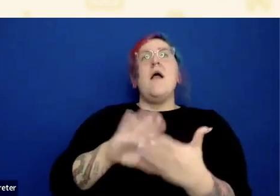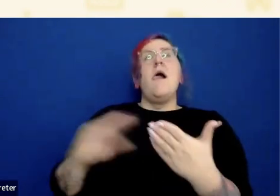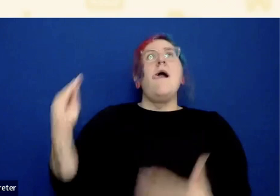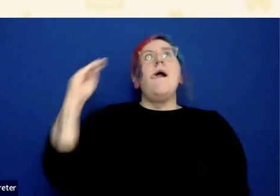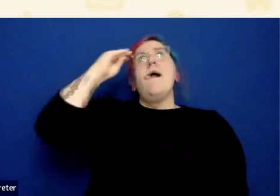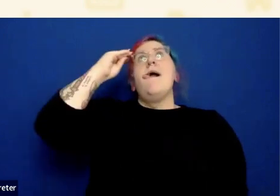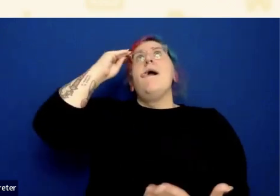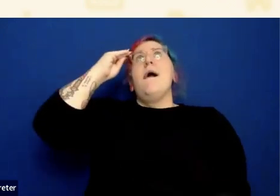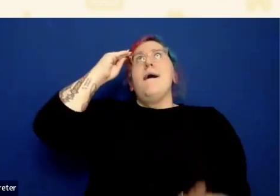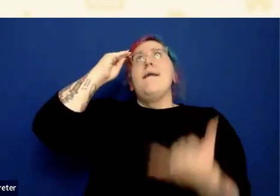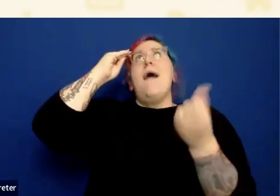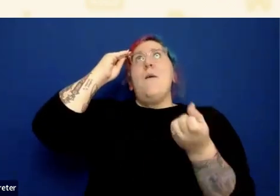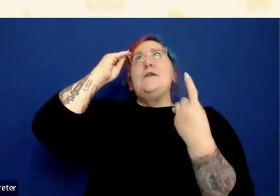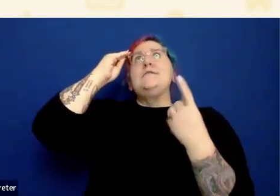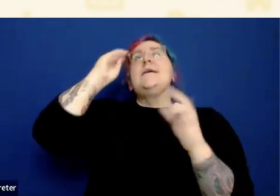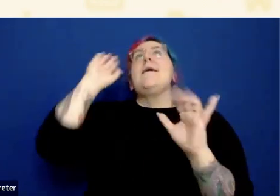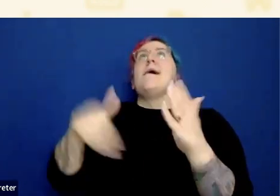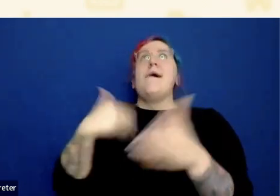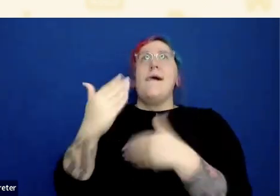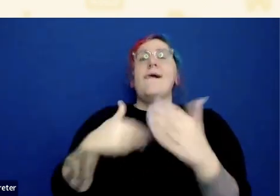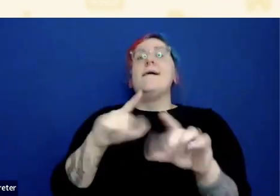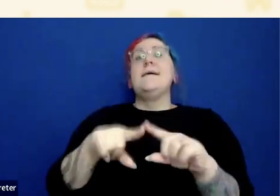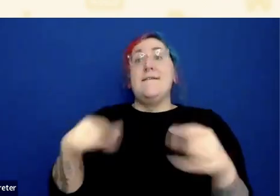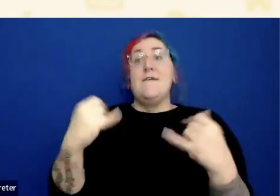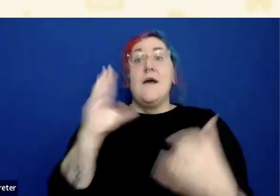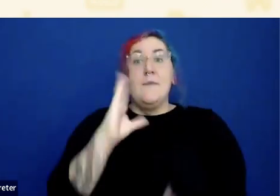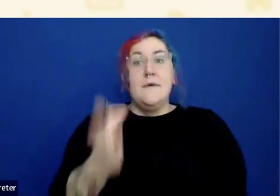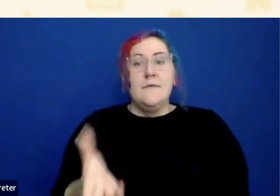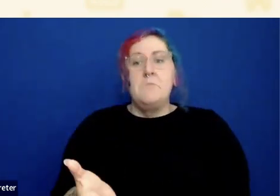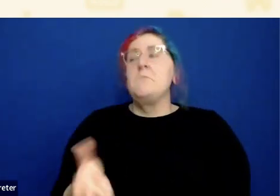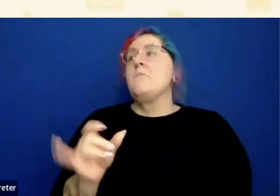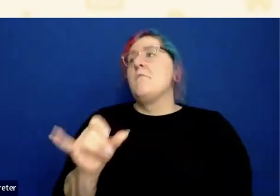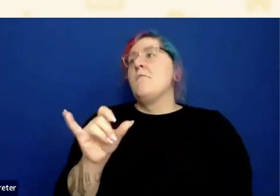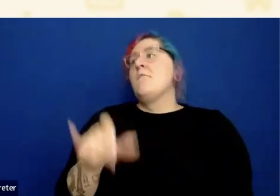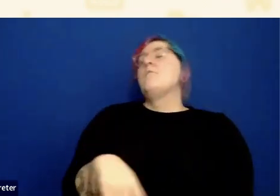That's what it comes down to. So it's just two minutes left.